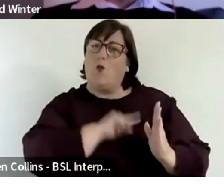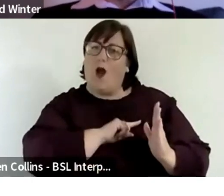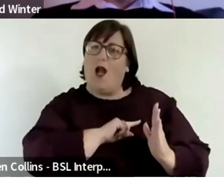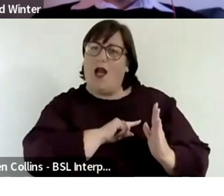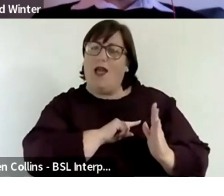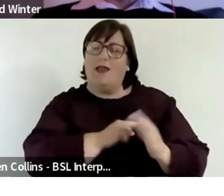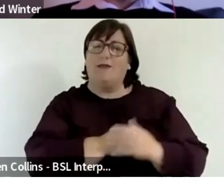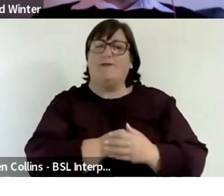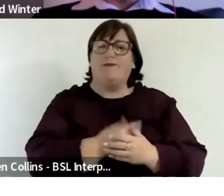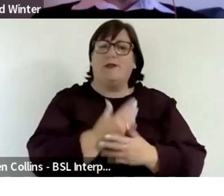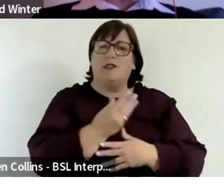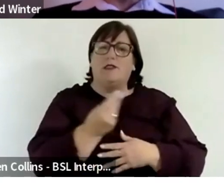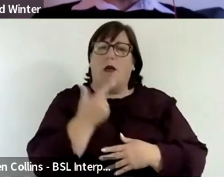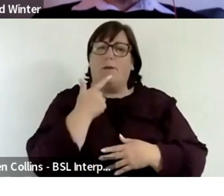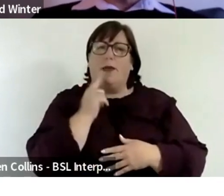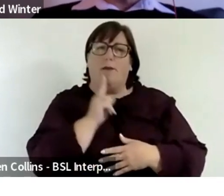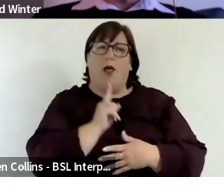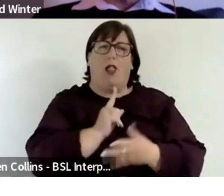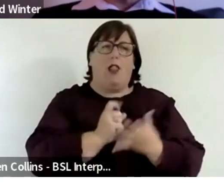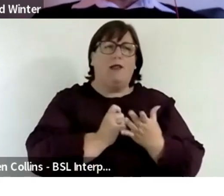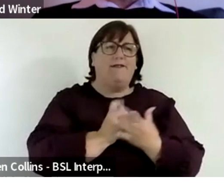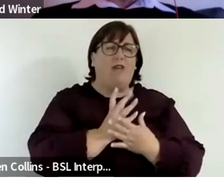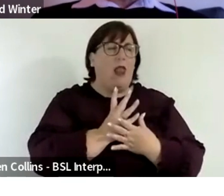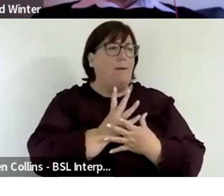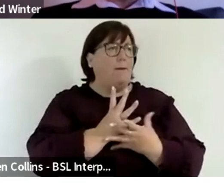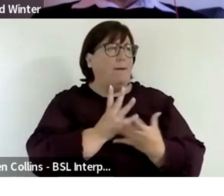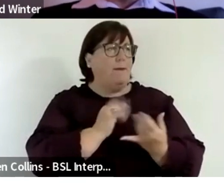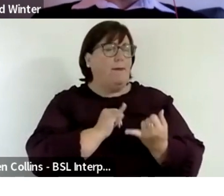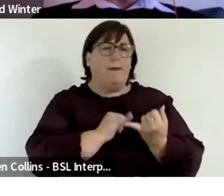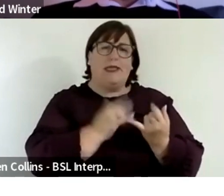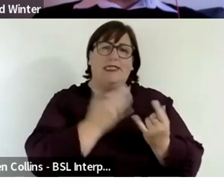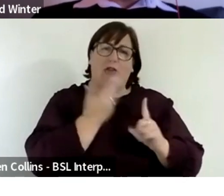type of job is right for a person like them, these ideas develop at an early age.